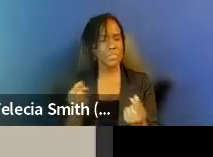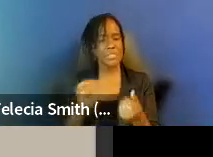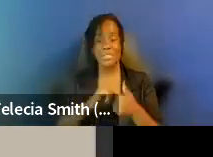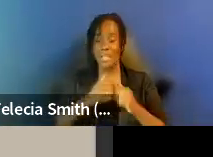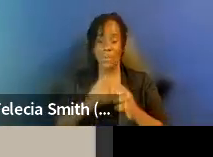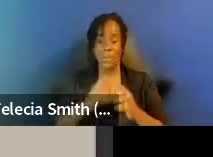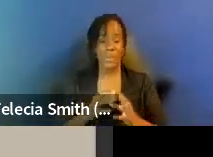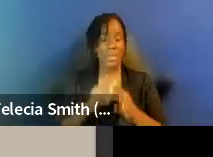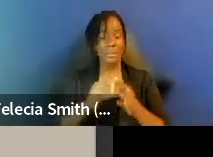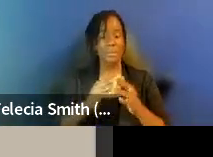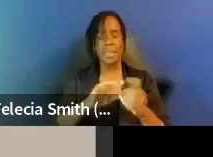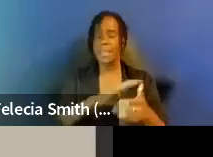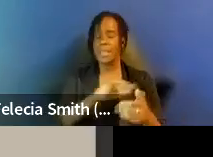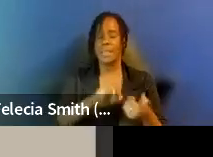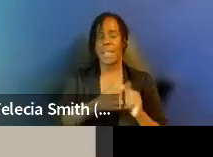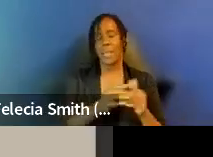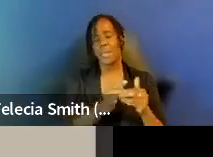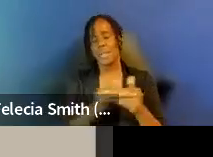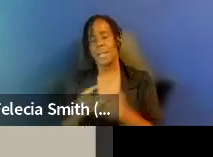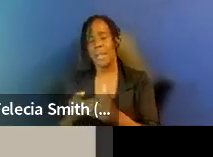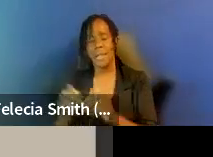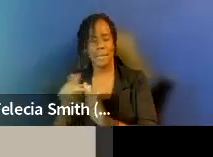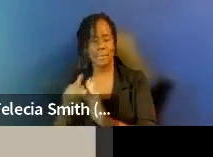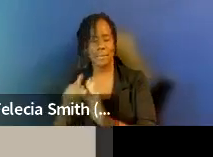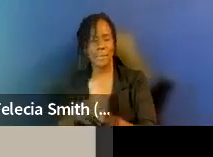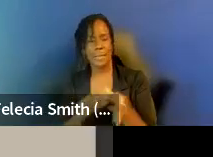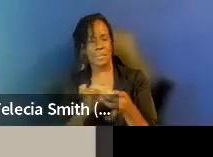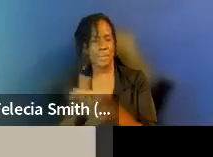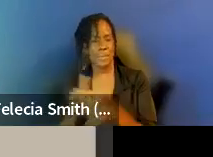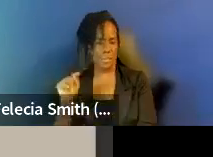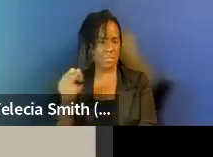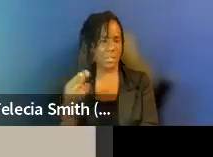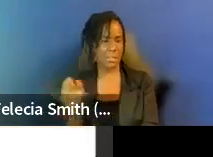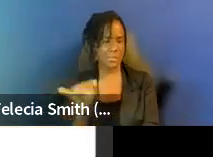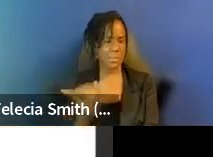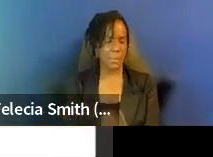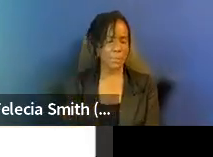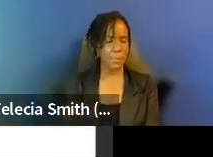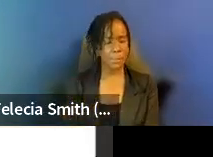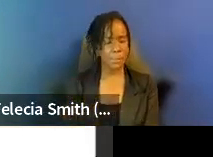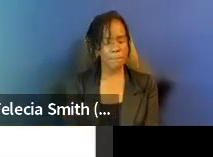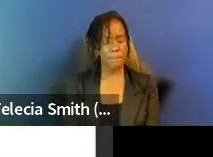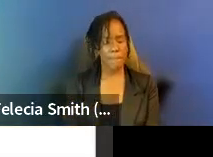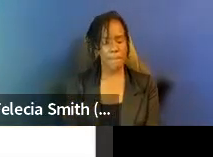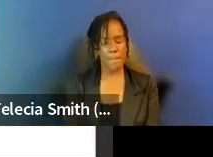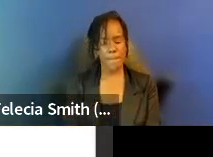author on this has been doing for some time now. Thinking about community partnerships as